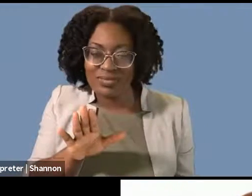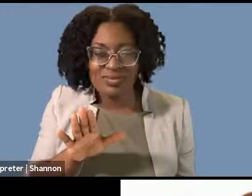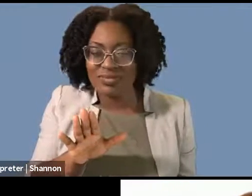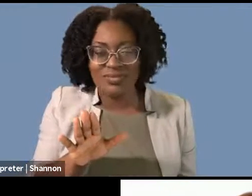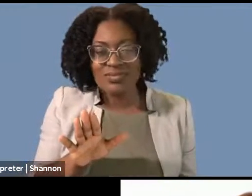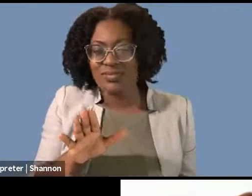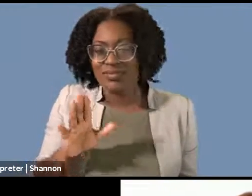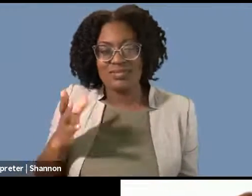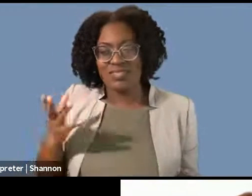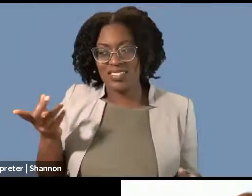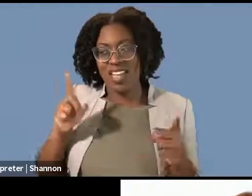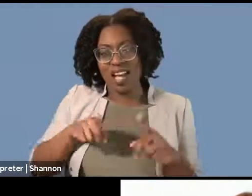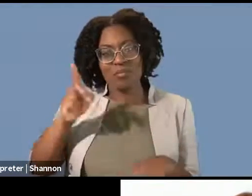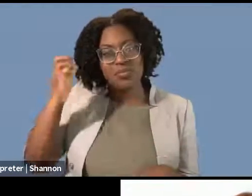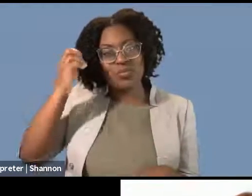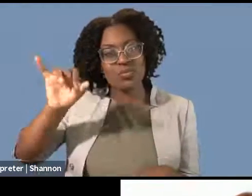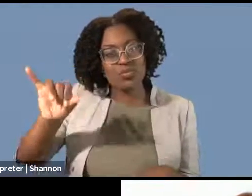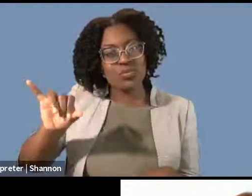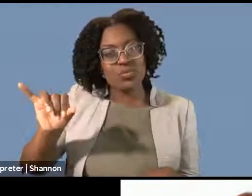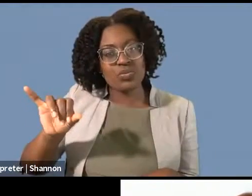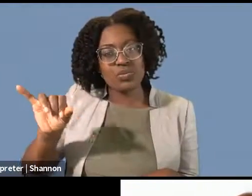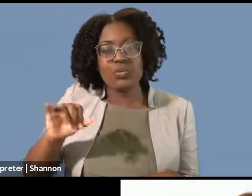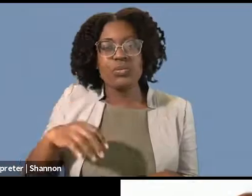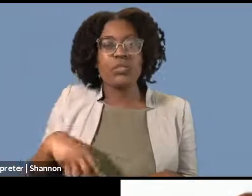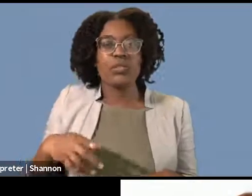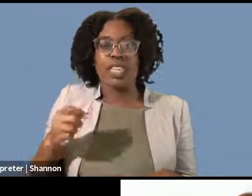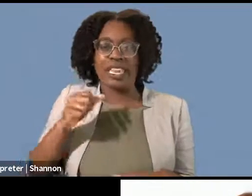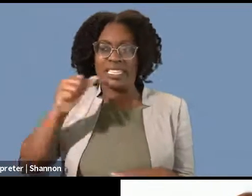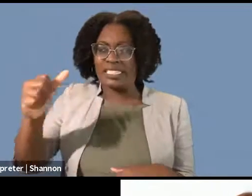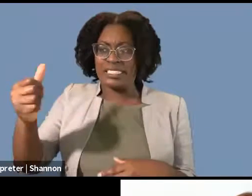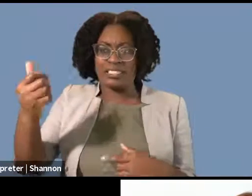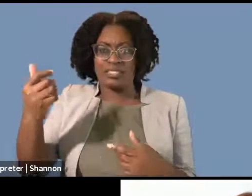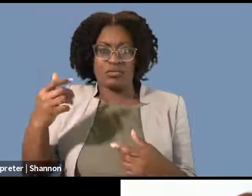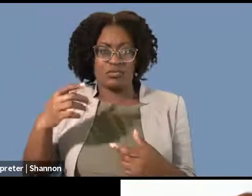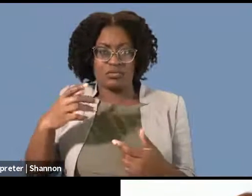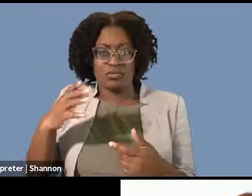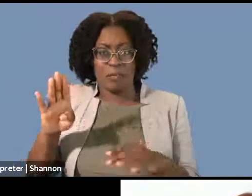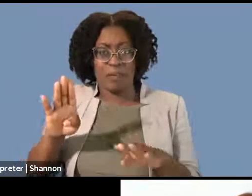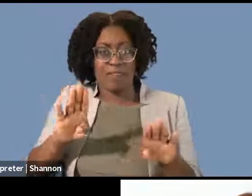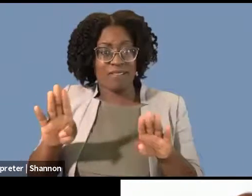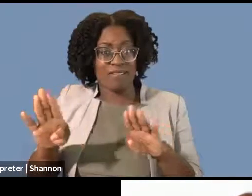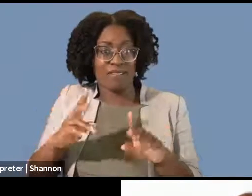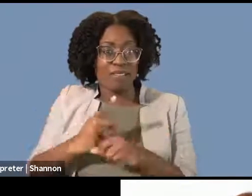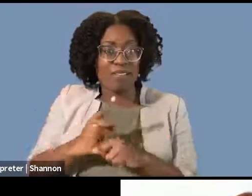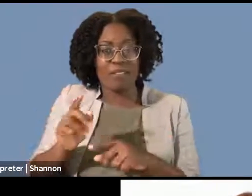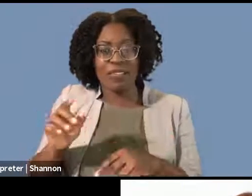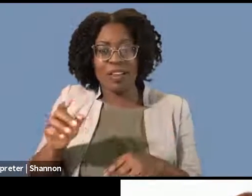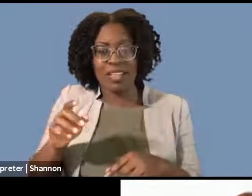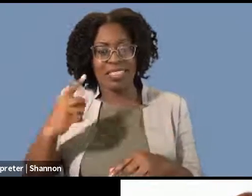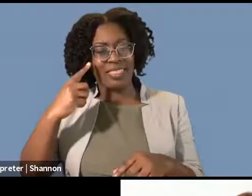they did not treat these people like human beings when they came to the UK. Bridgerton be damned.